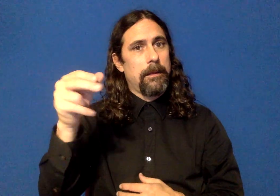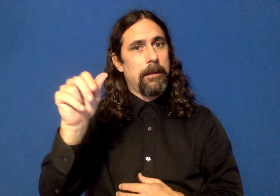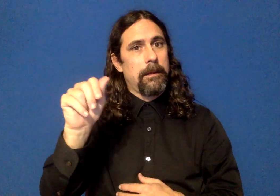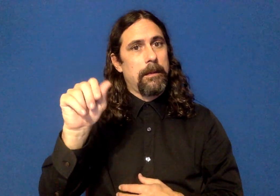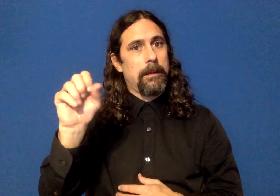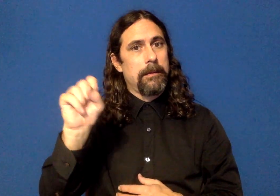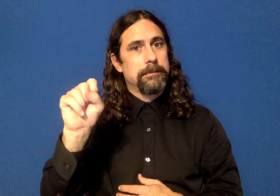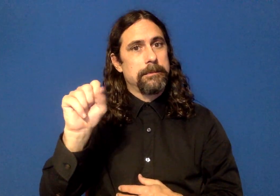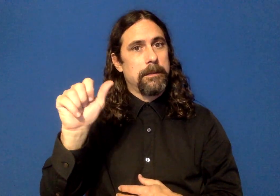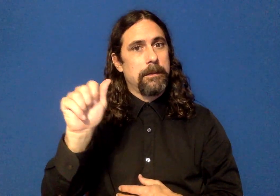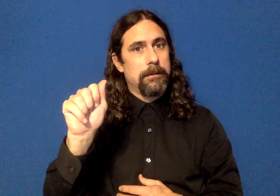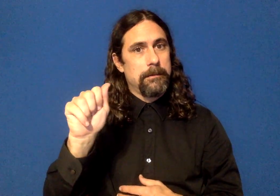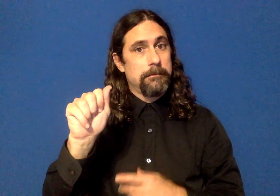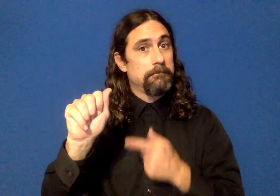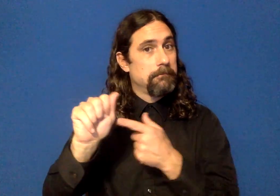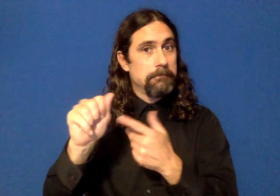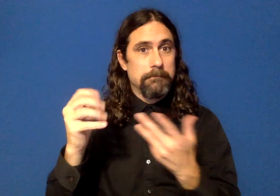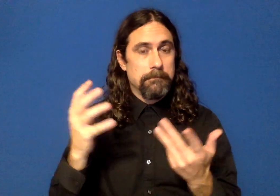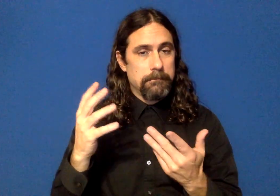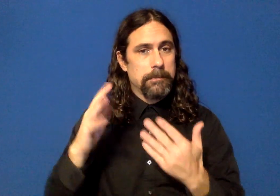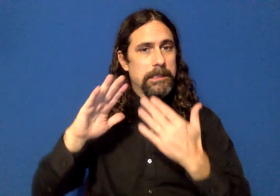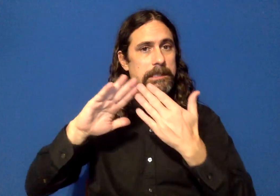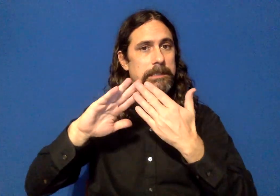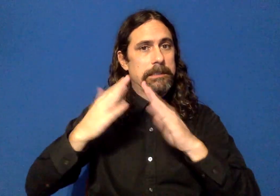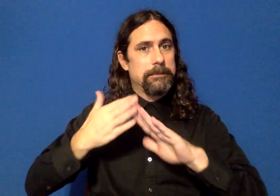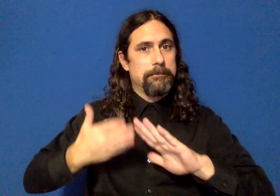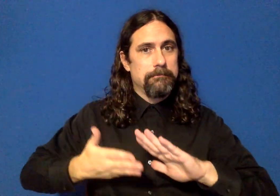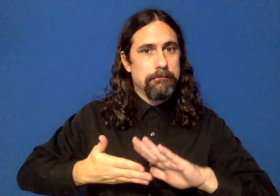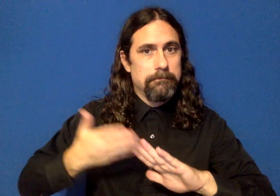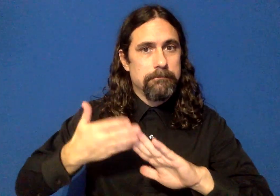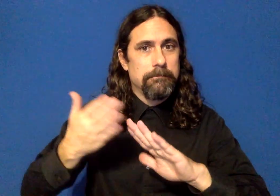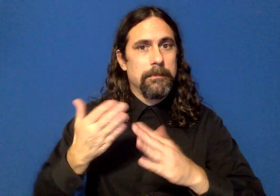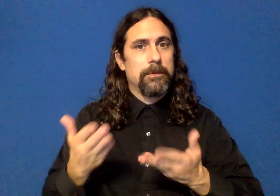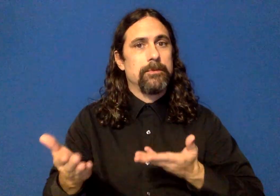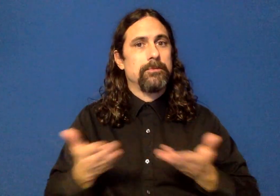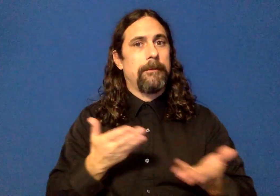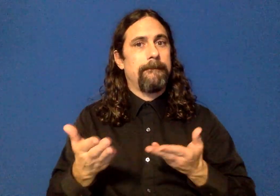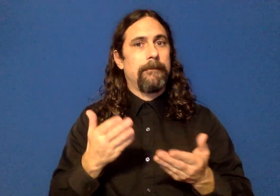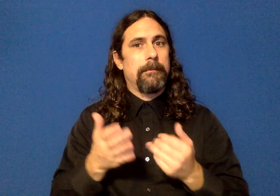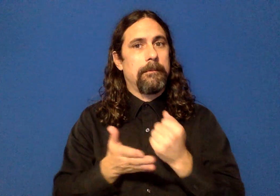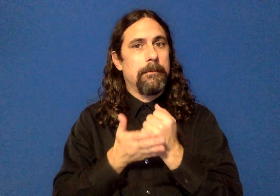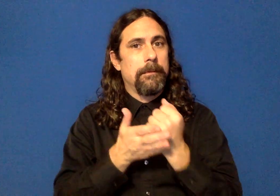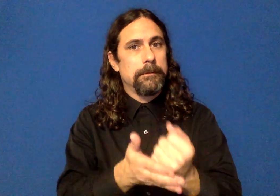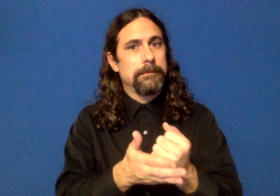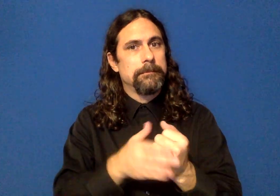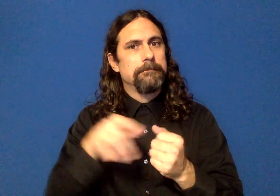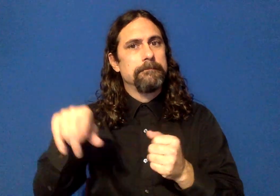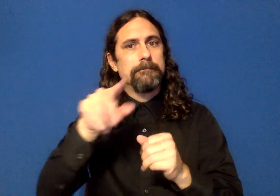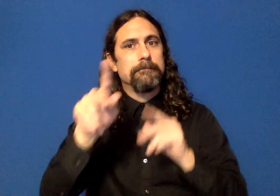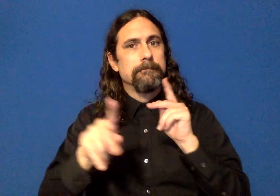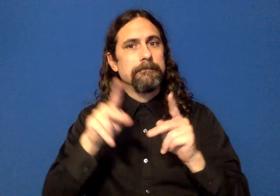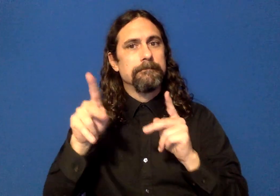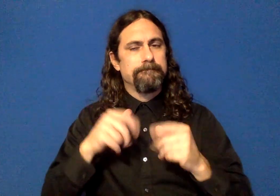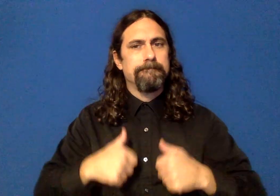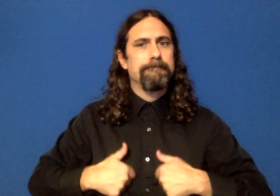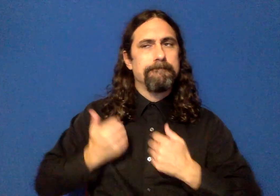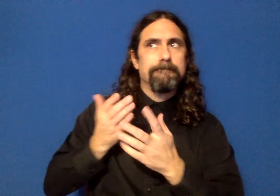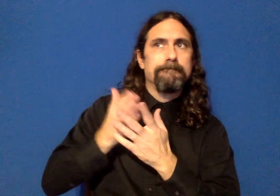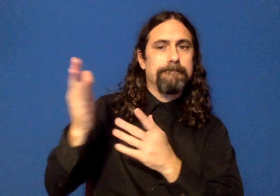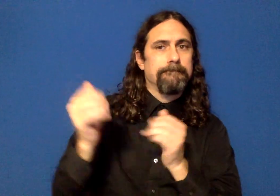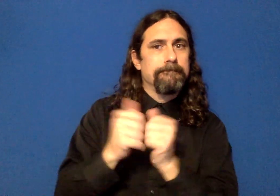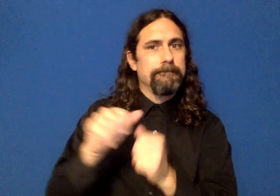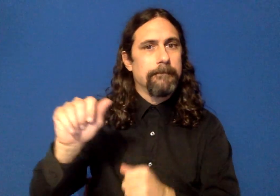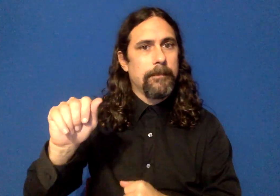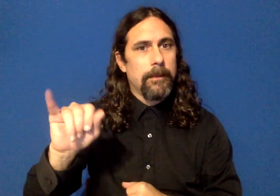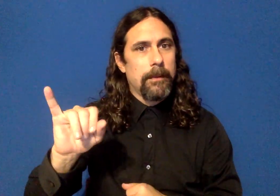CityFHEPS City administered rental assistance supplement to help individuals and families